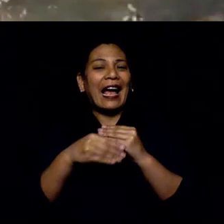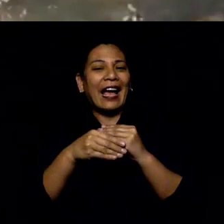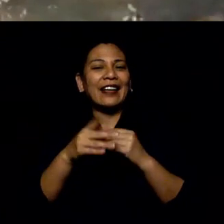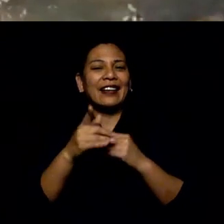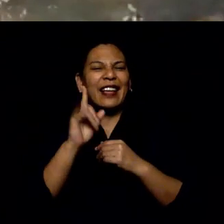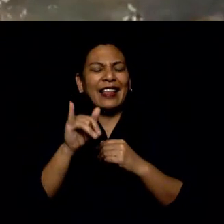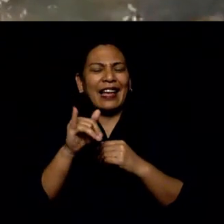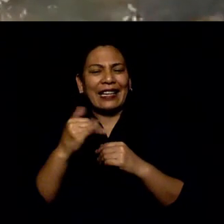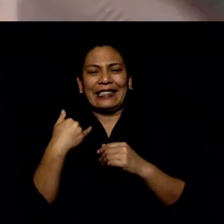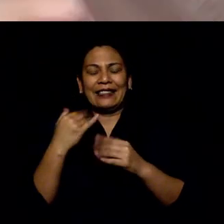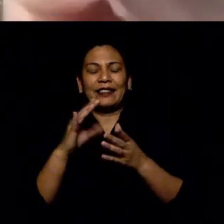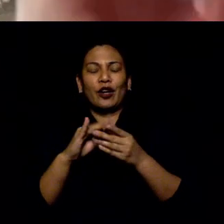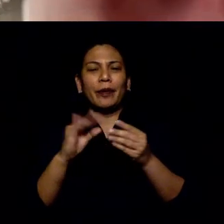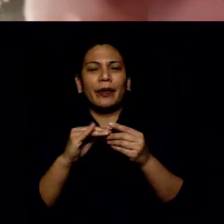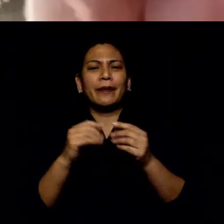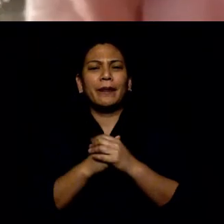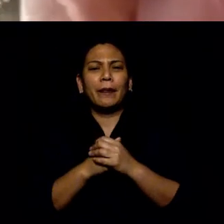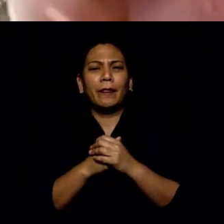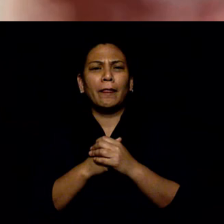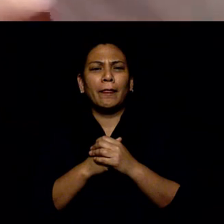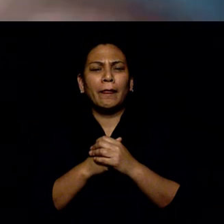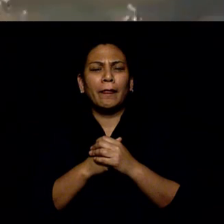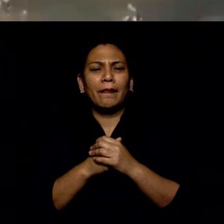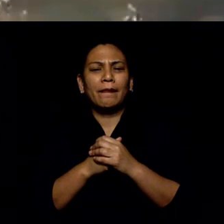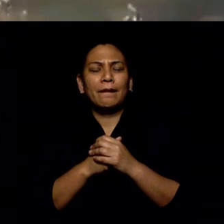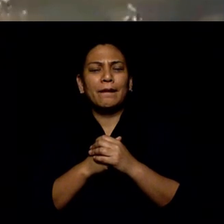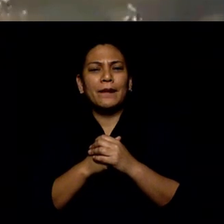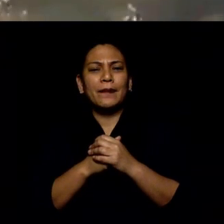is, um, I think, not.